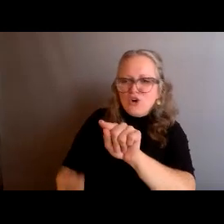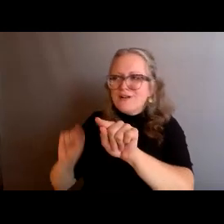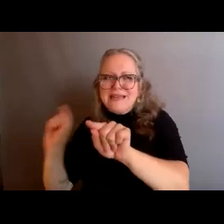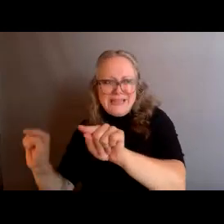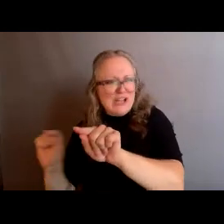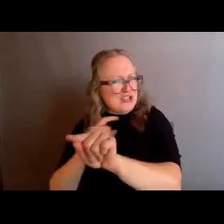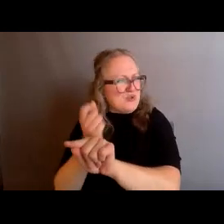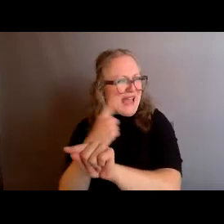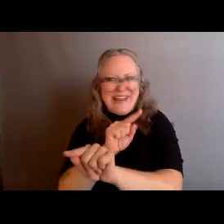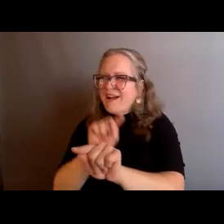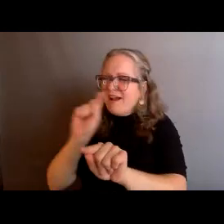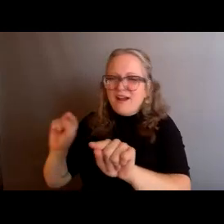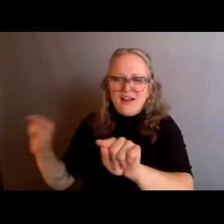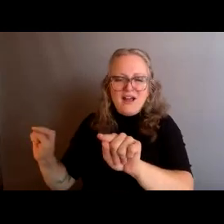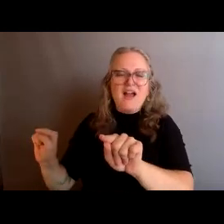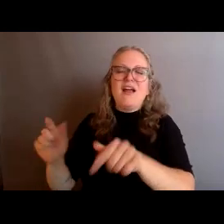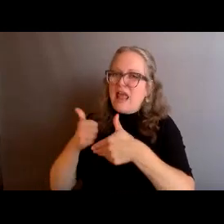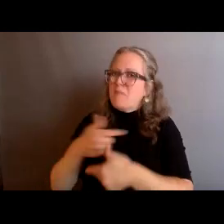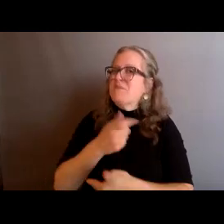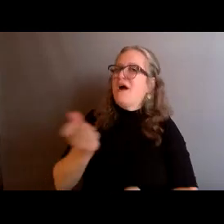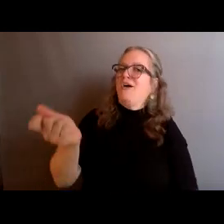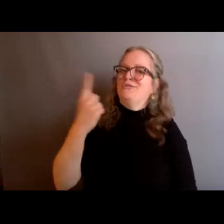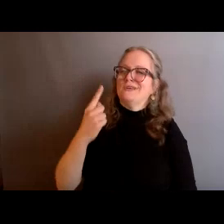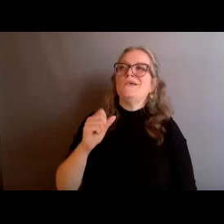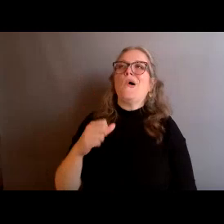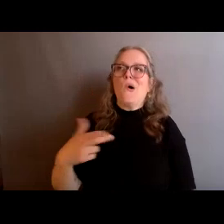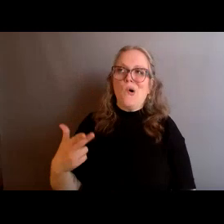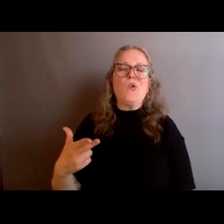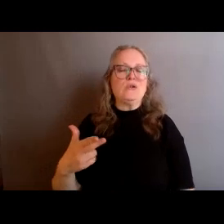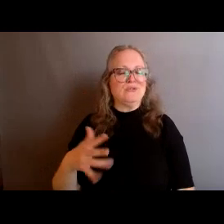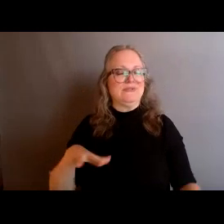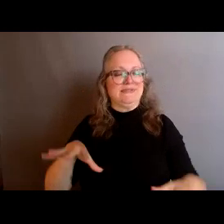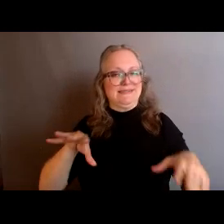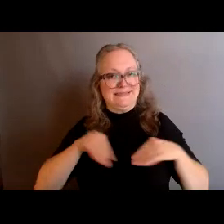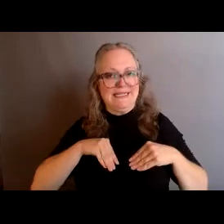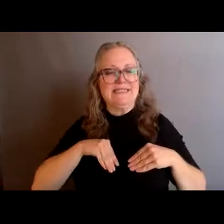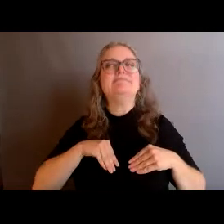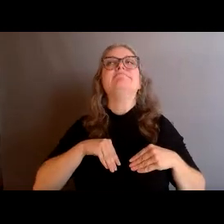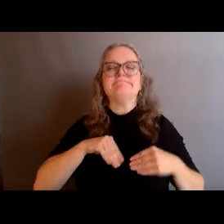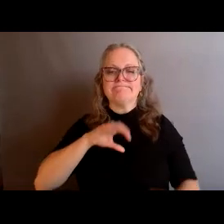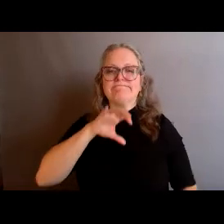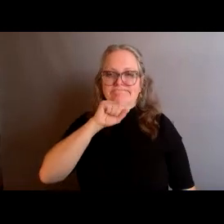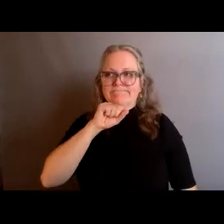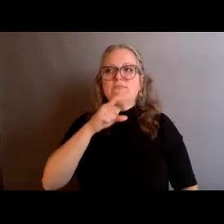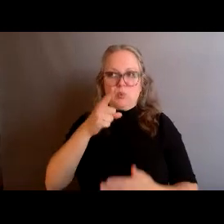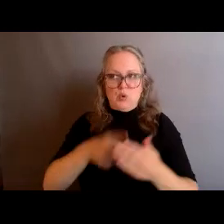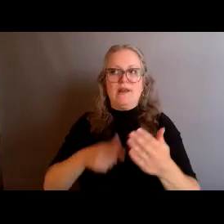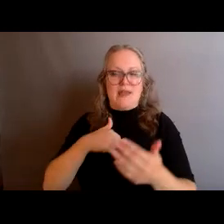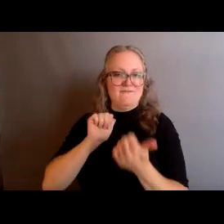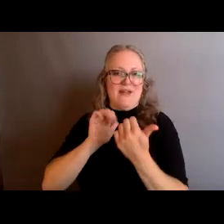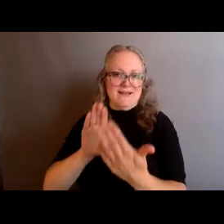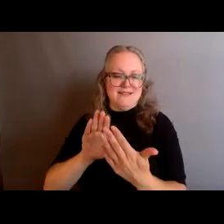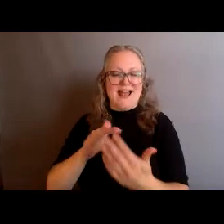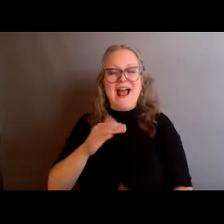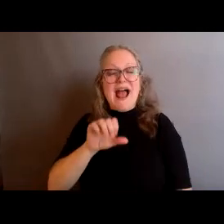We do. We do all these things that can help them to come to terms with what they're actually dealing with. I always love to see high speech discrimination